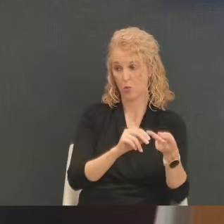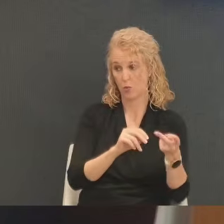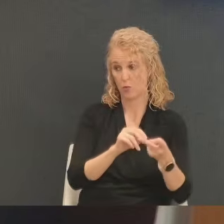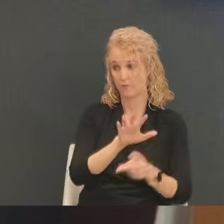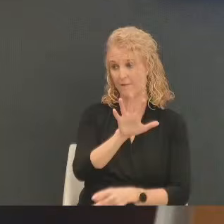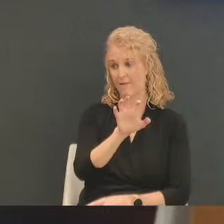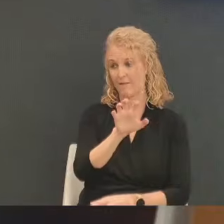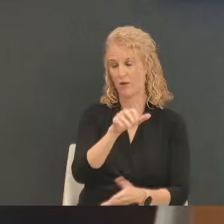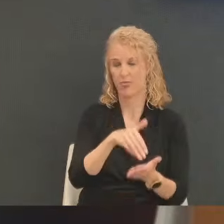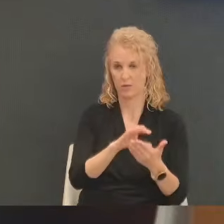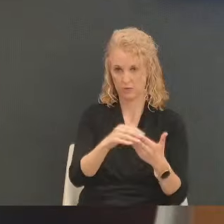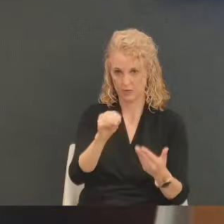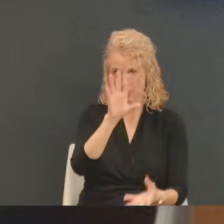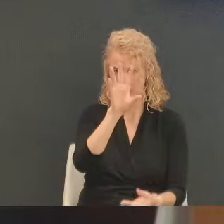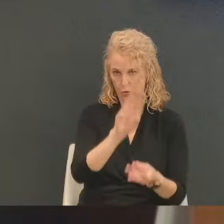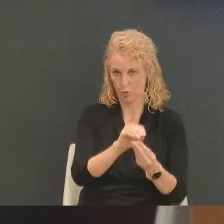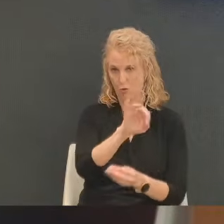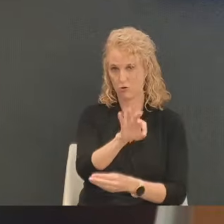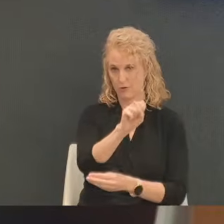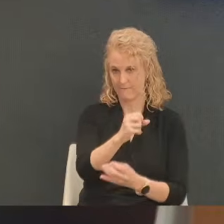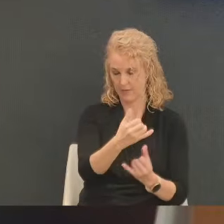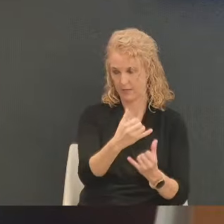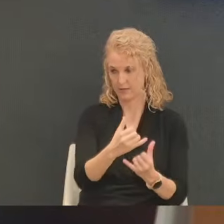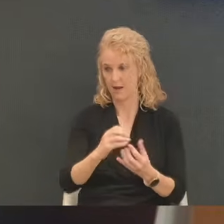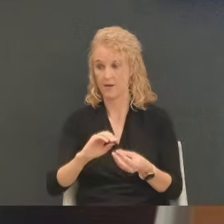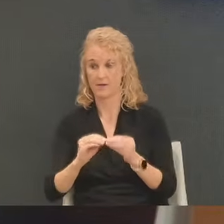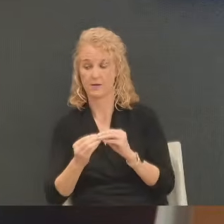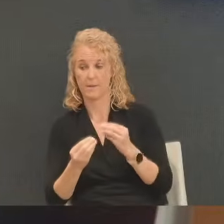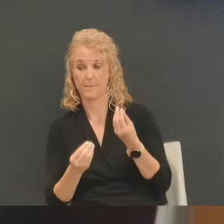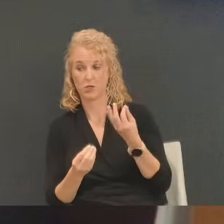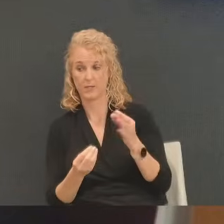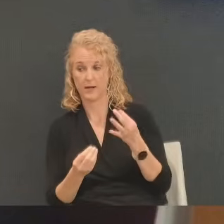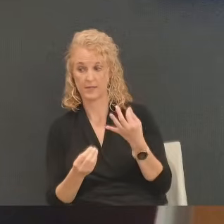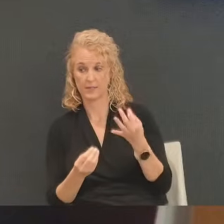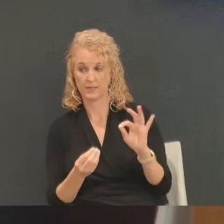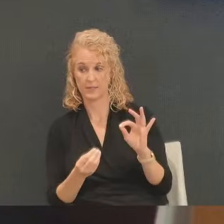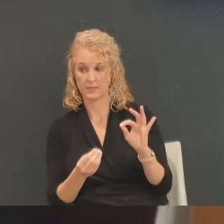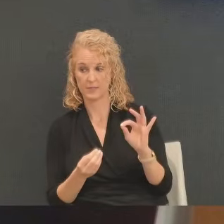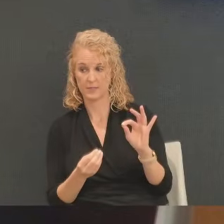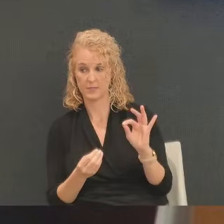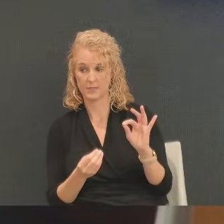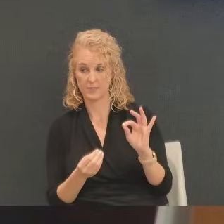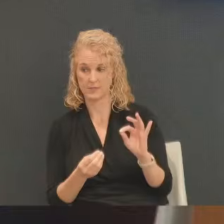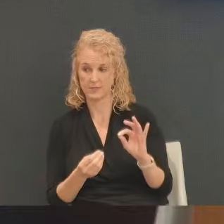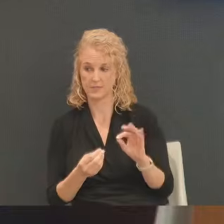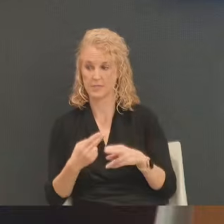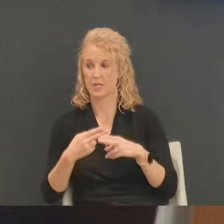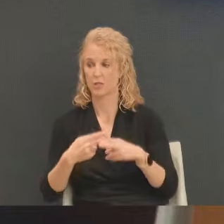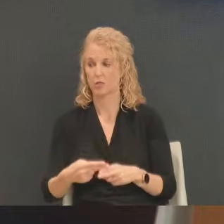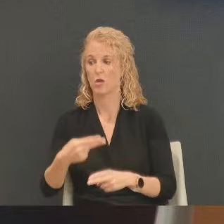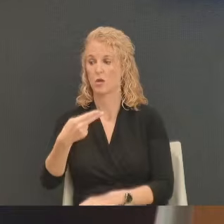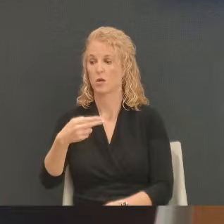$500,000 for the JFS items Commissioner Commissioners. And item number 19 is a